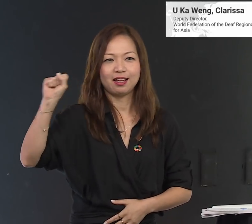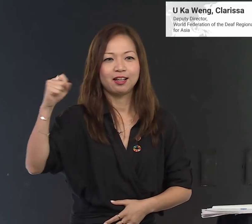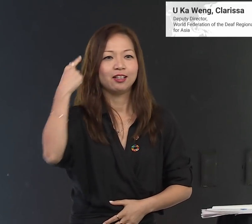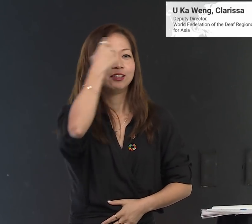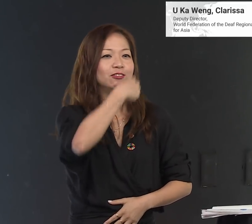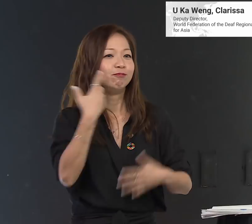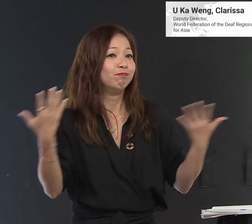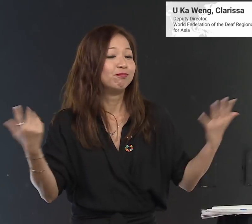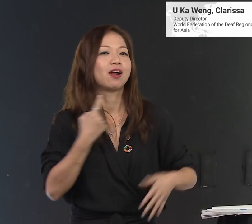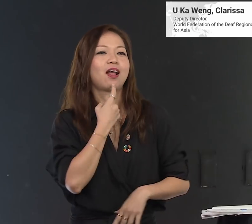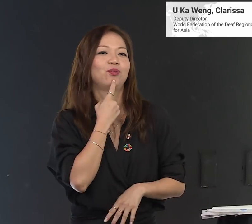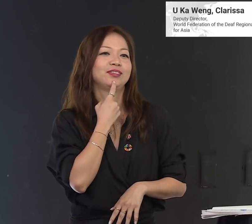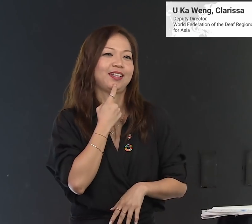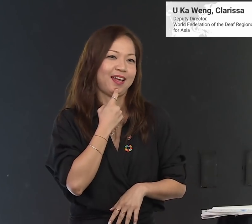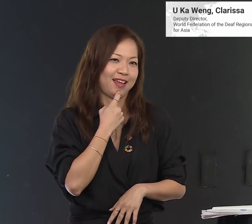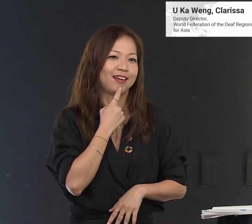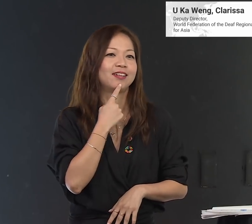Hello again.